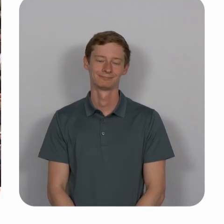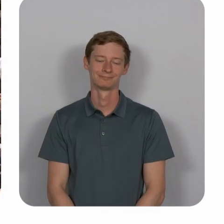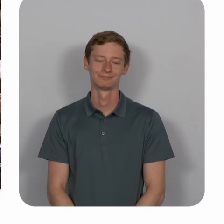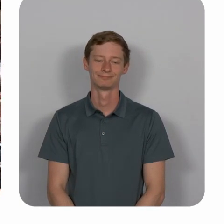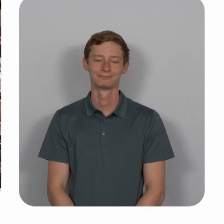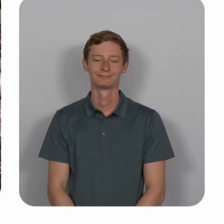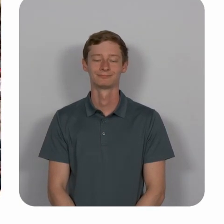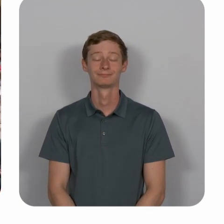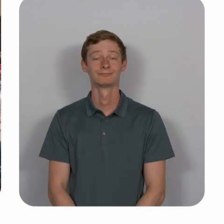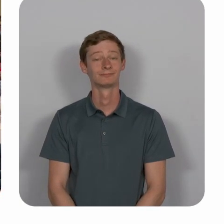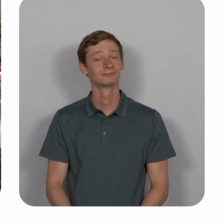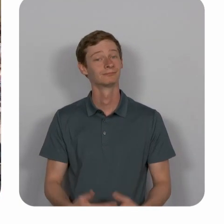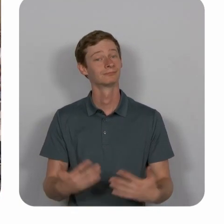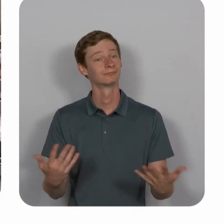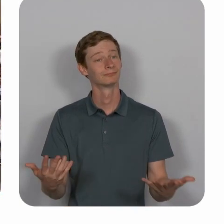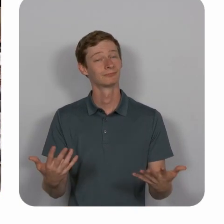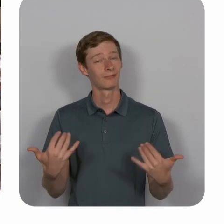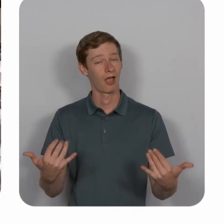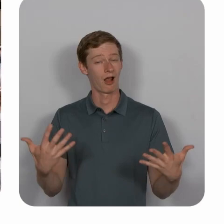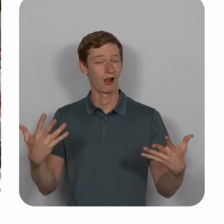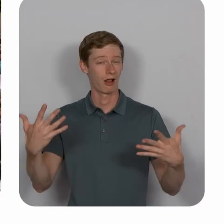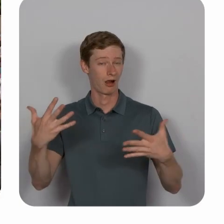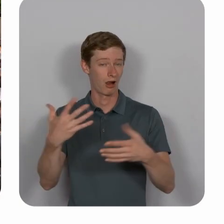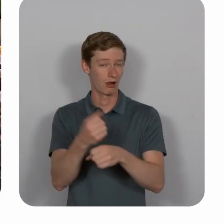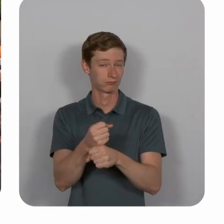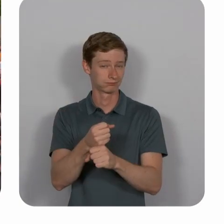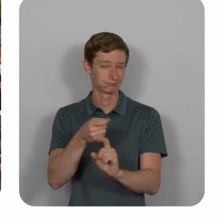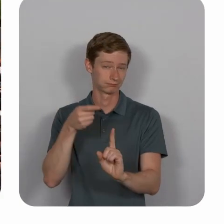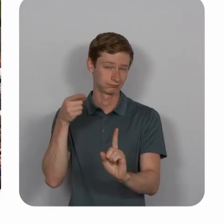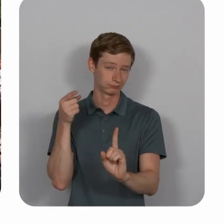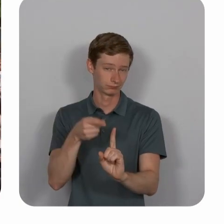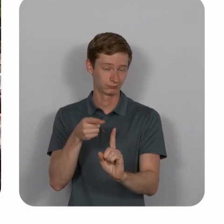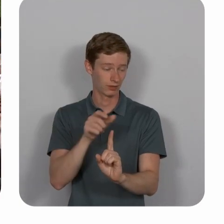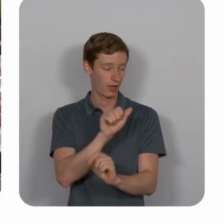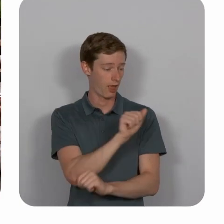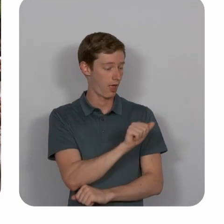As we conclude our journey from AI models,